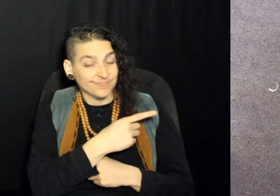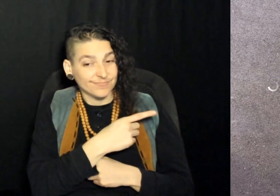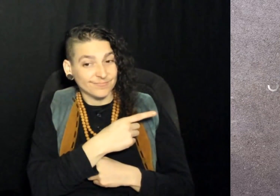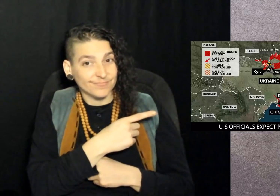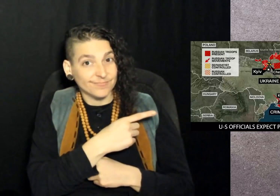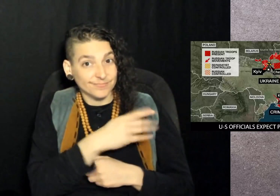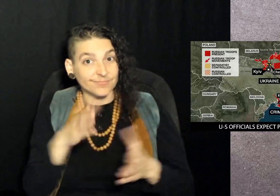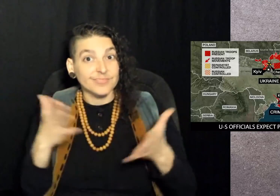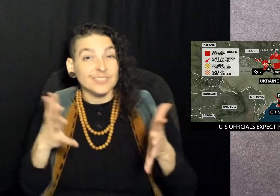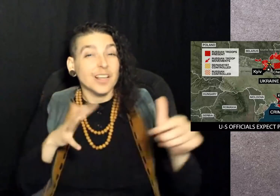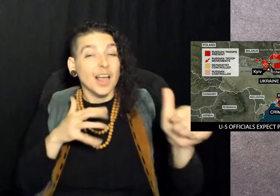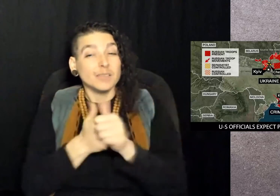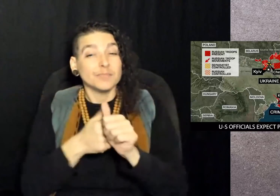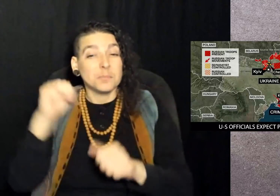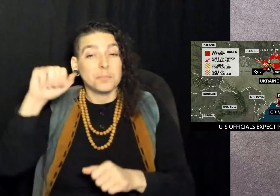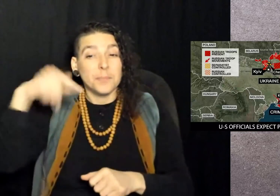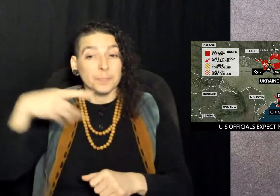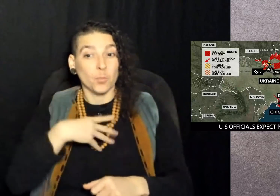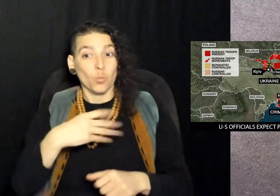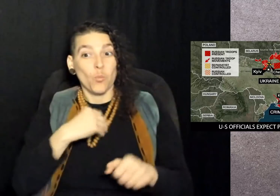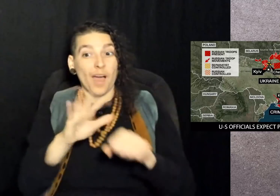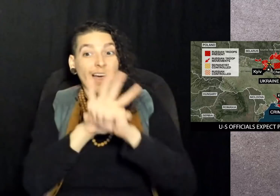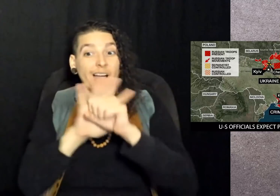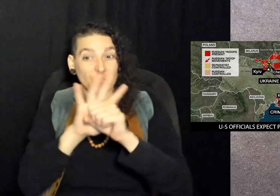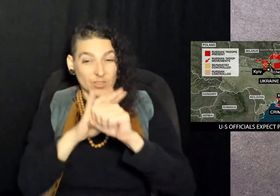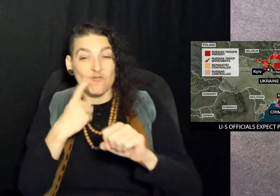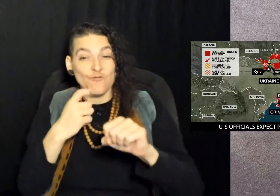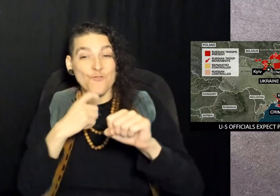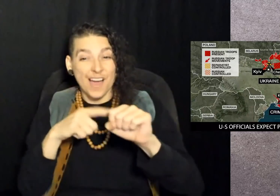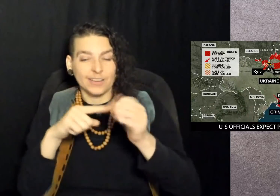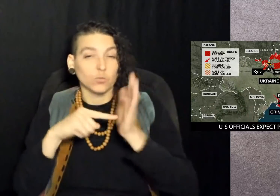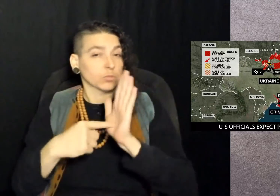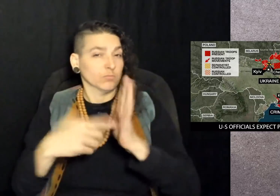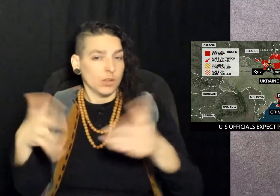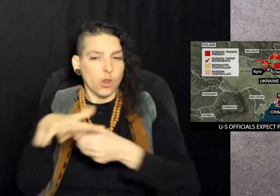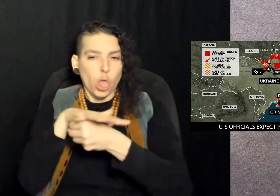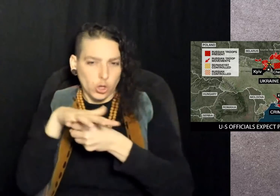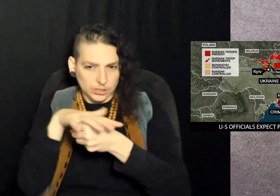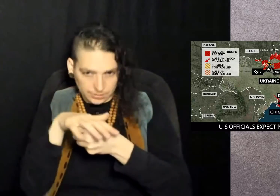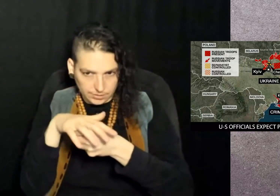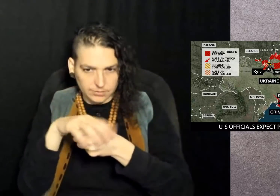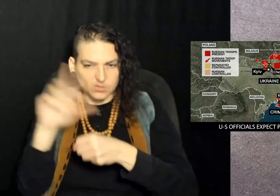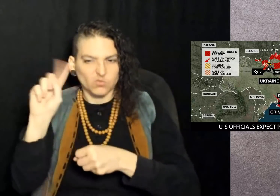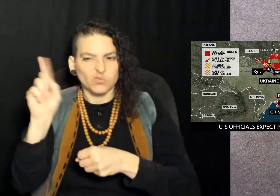this is an updated map with the areas in red representing the locations where